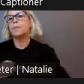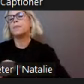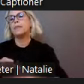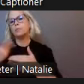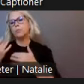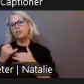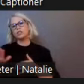throughout the region.